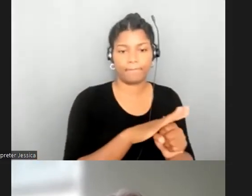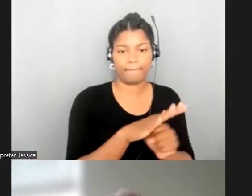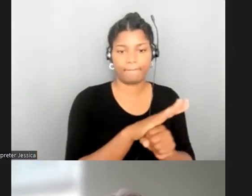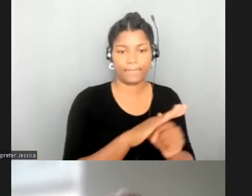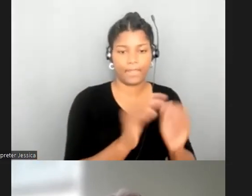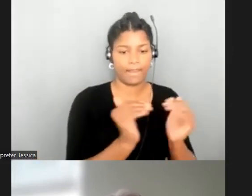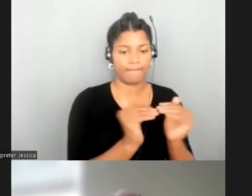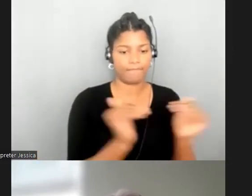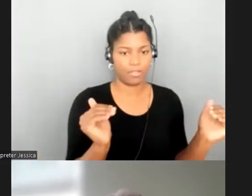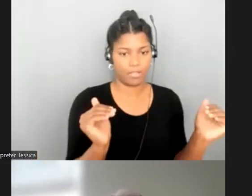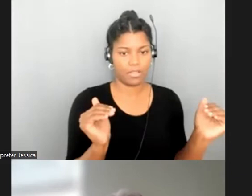agency to agency.